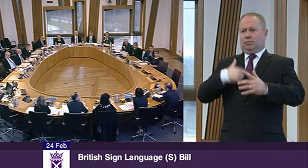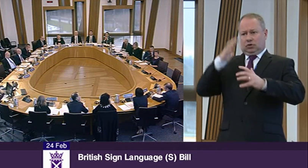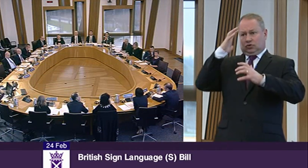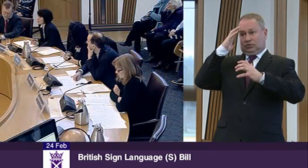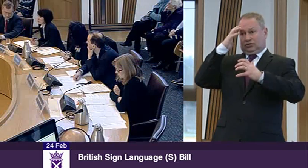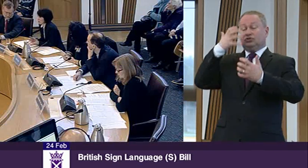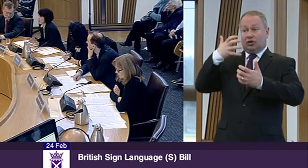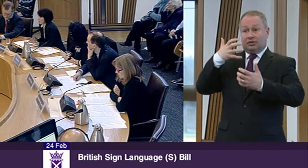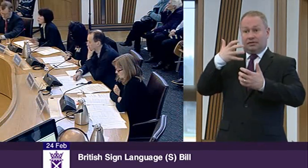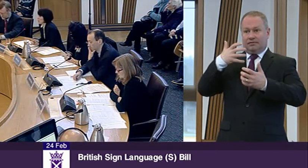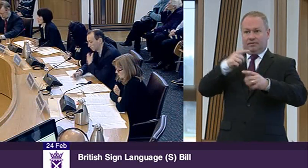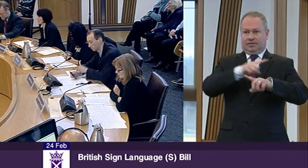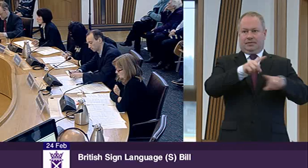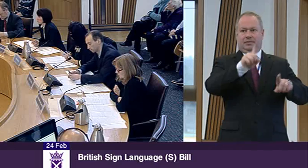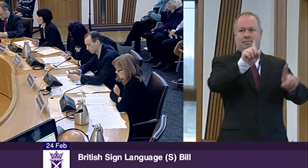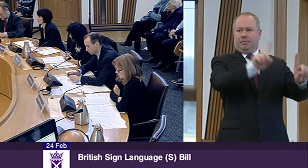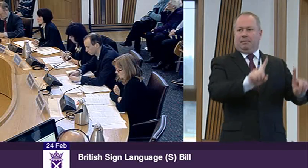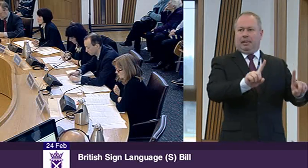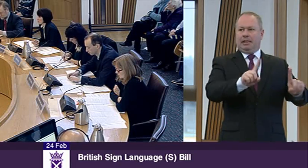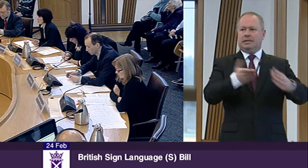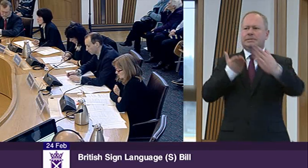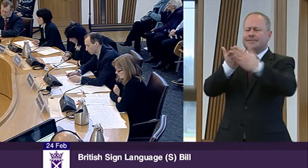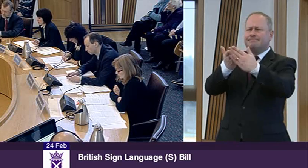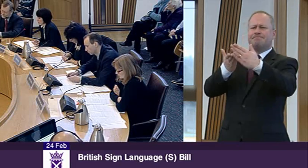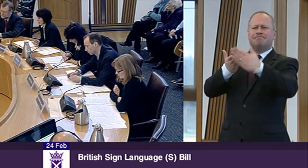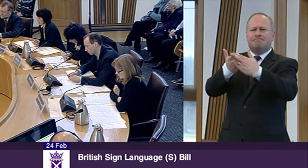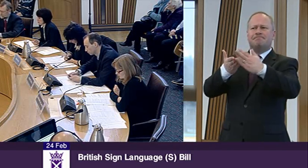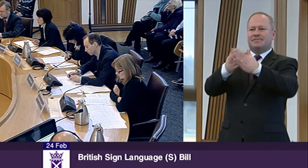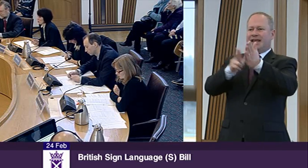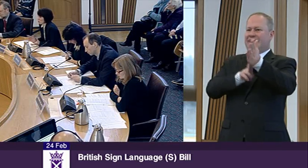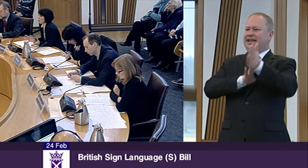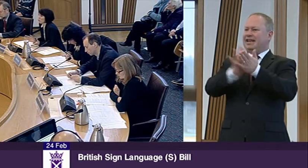Katy Hetherington: The examples of people experiencing poor access to NHS services are